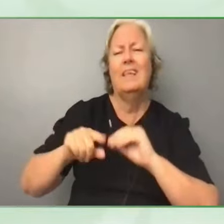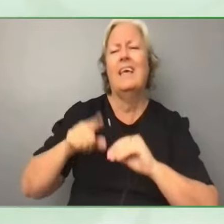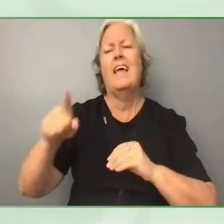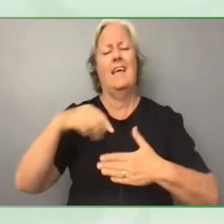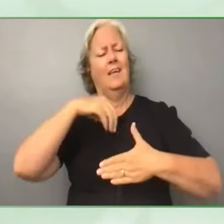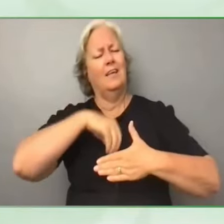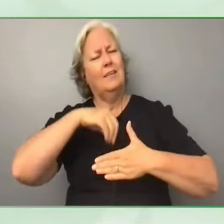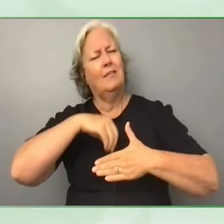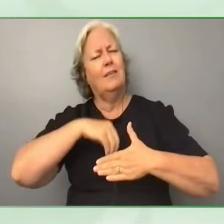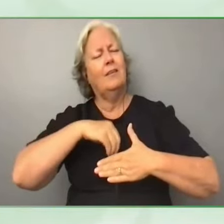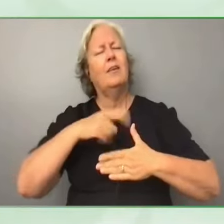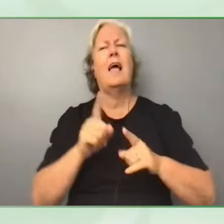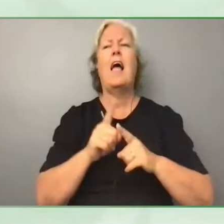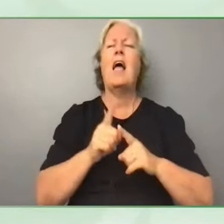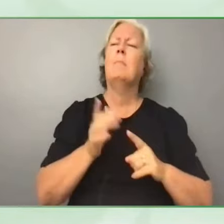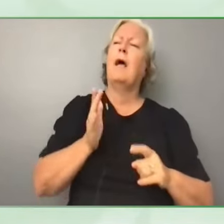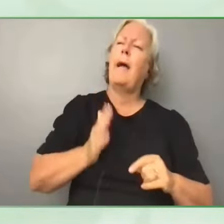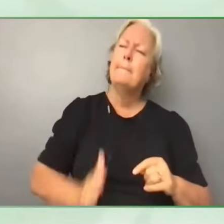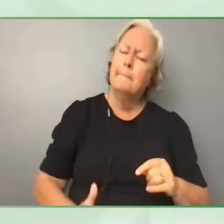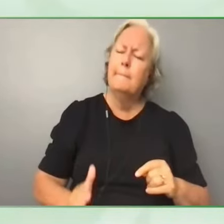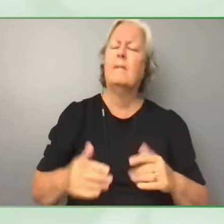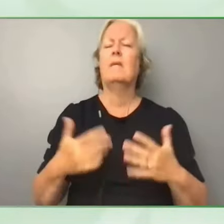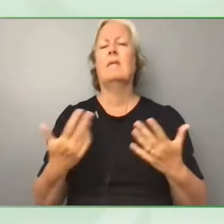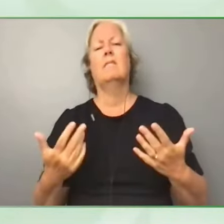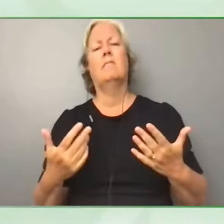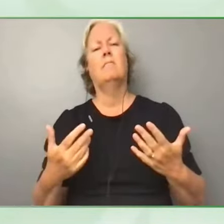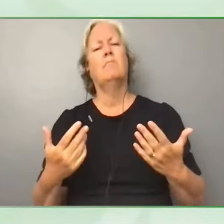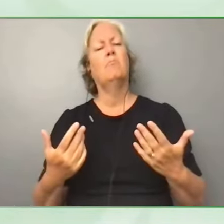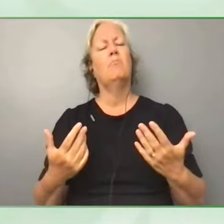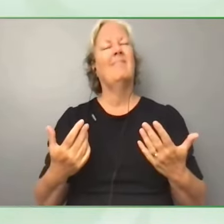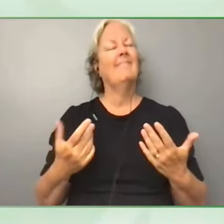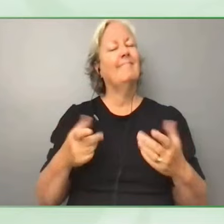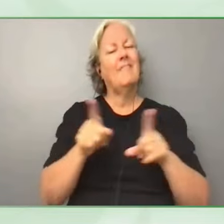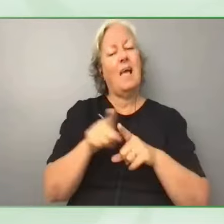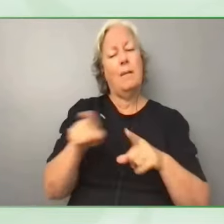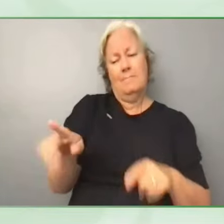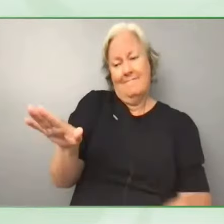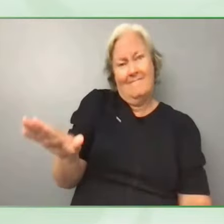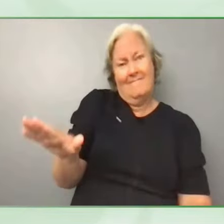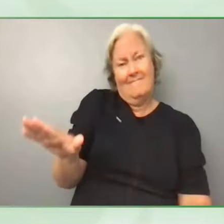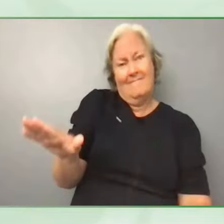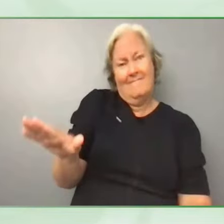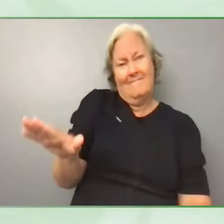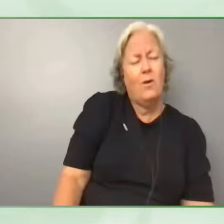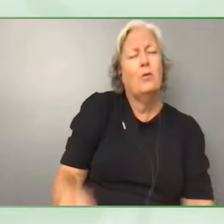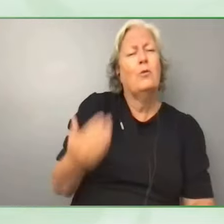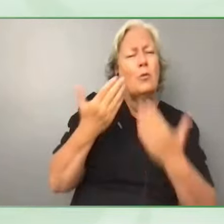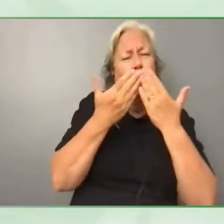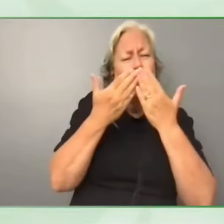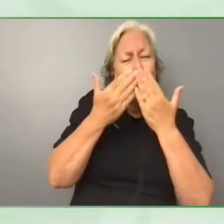since kindergarten we will get a better society.